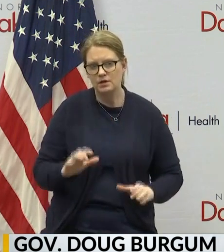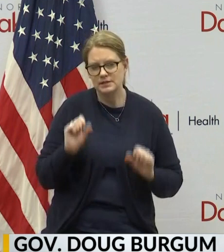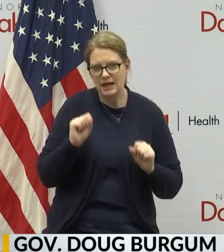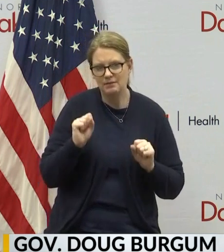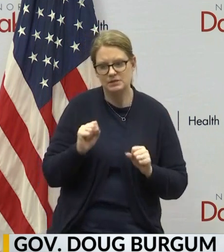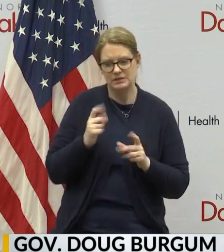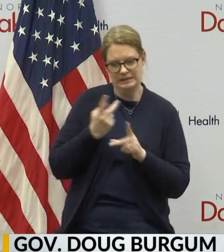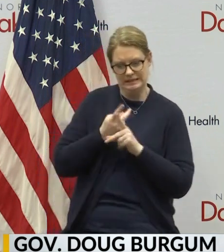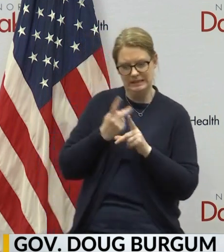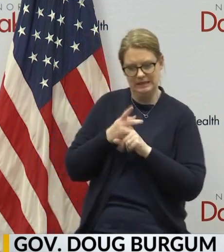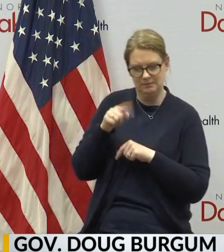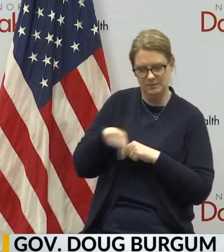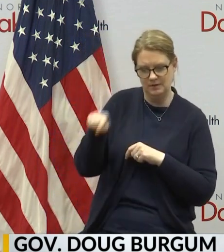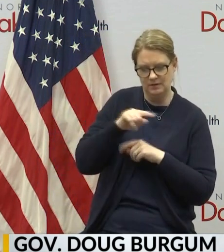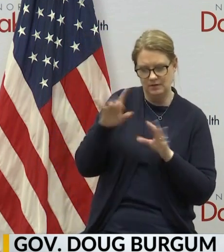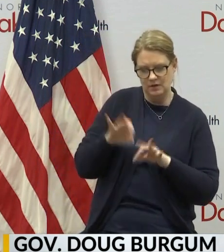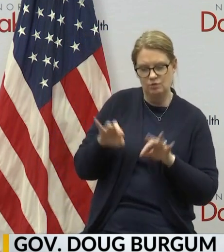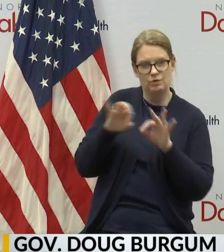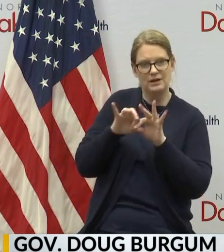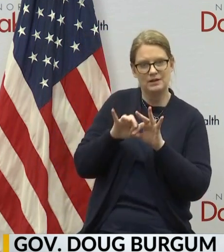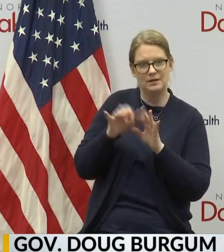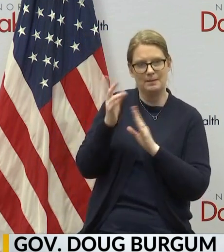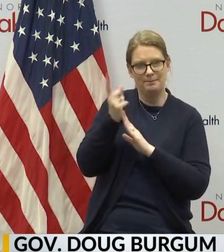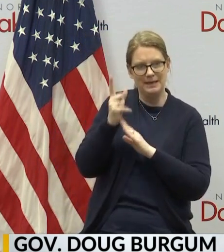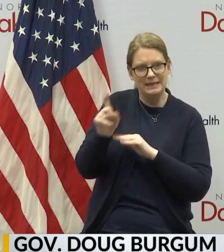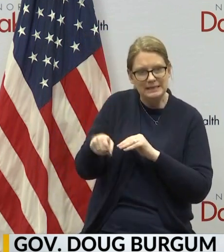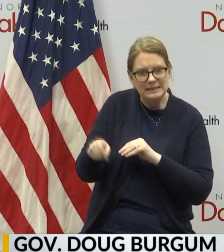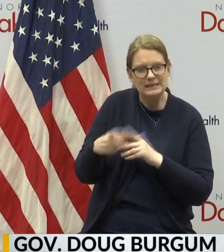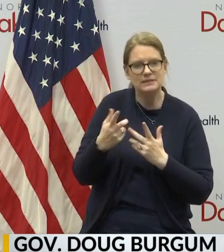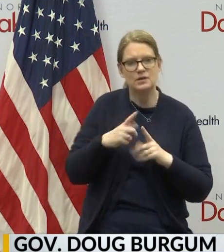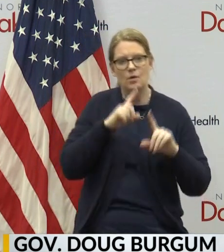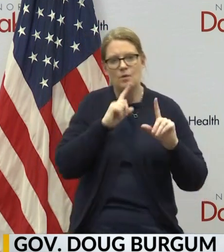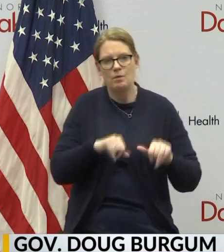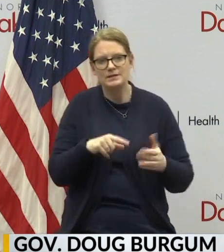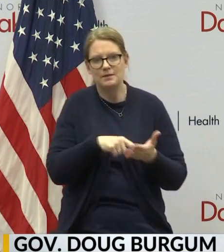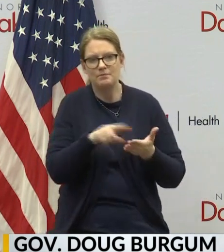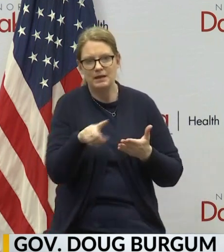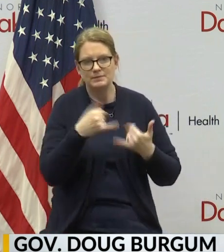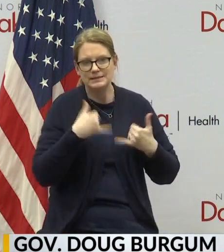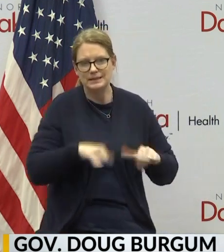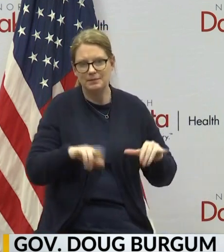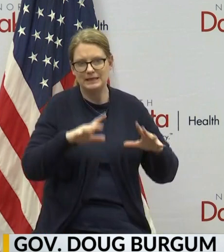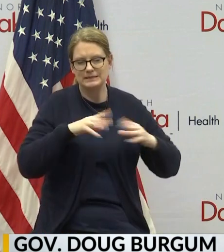CARE OF THEIR EMPLOYEES AND CUSTOMERS DURING THIS CRISIS, SO, AGAIN, THE EMPLOYERS ARE ABLE TO RETAIN THE CONTRIBUTION